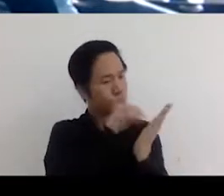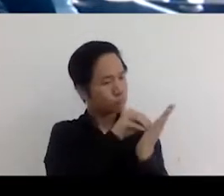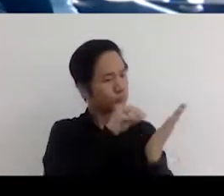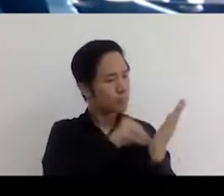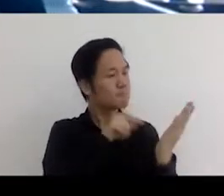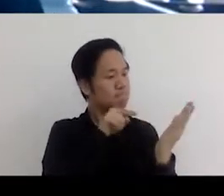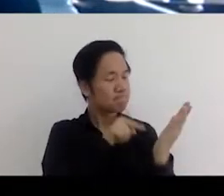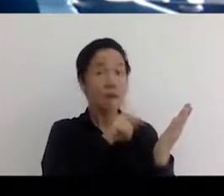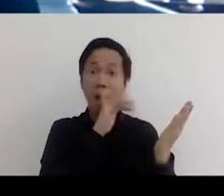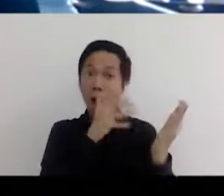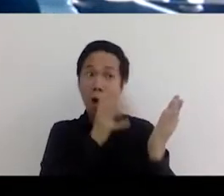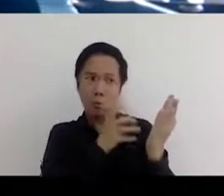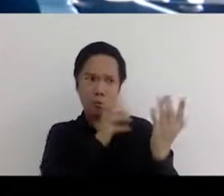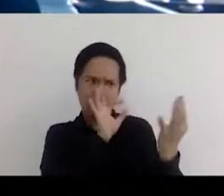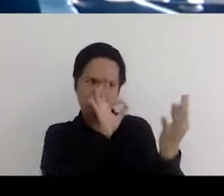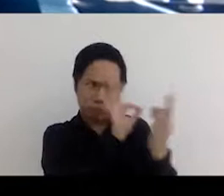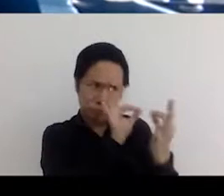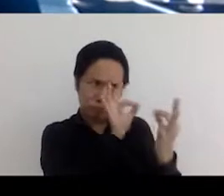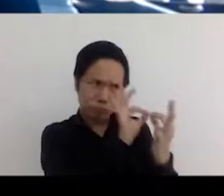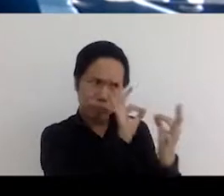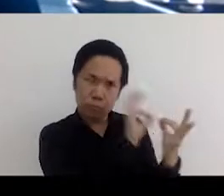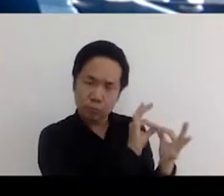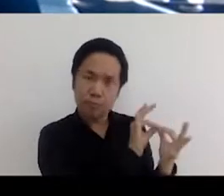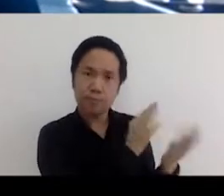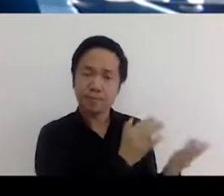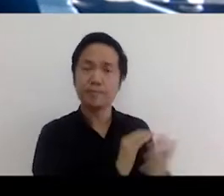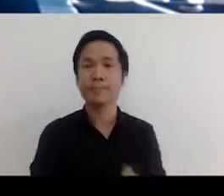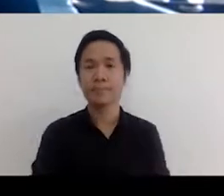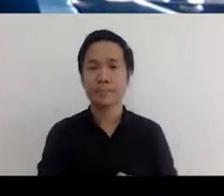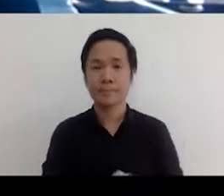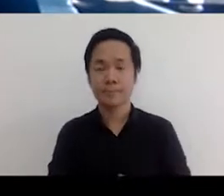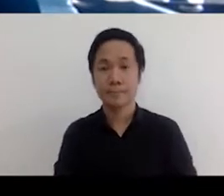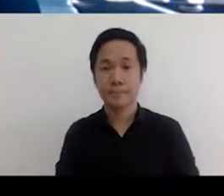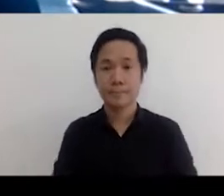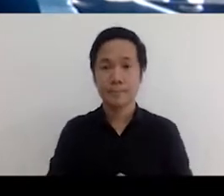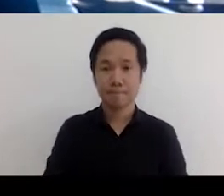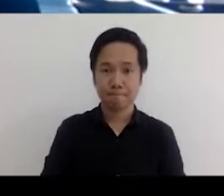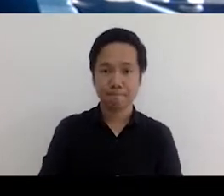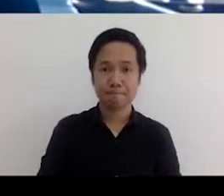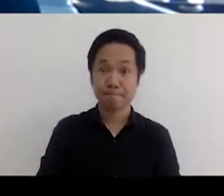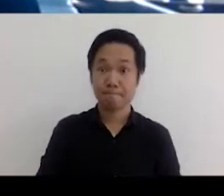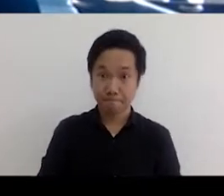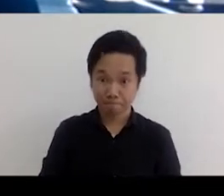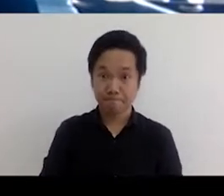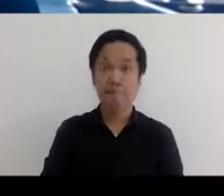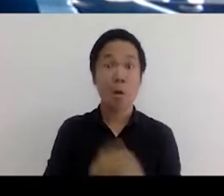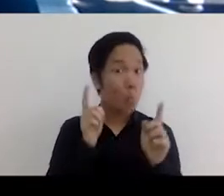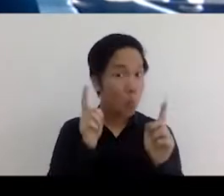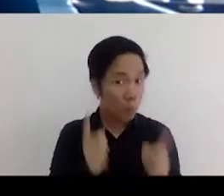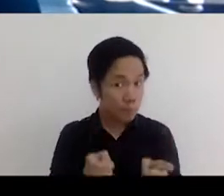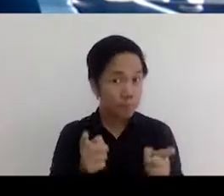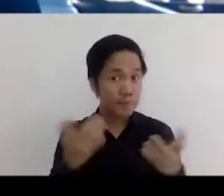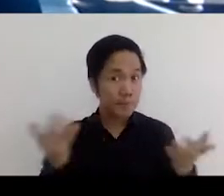for instance, for people with disability, this is not the regular hygiene kit. So all this has been included.